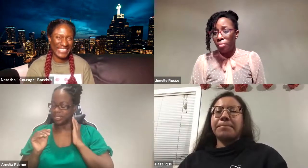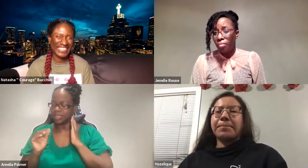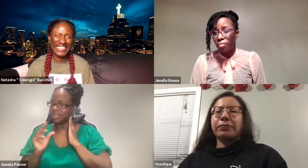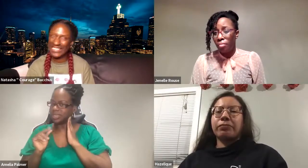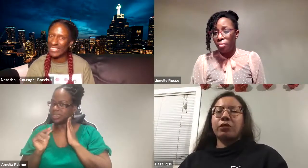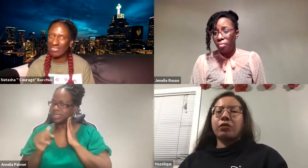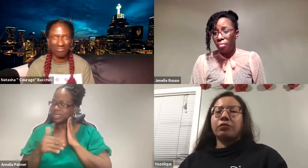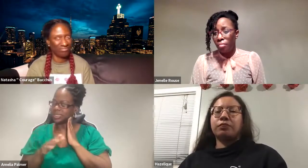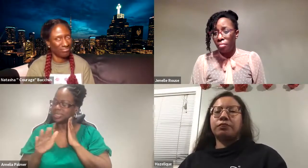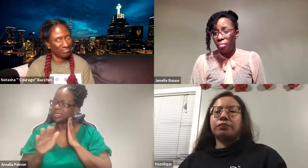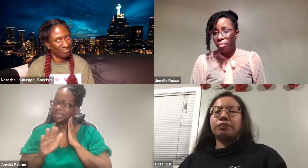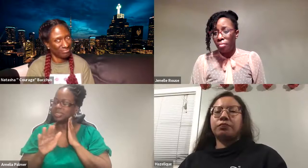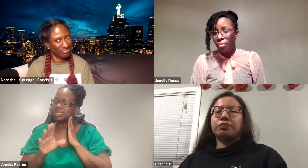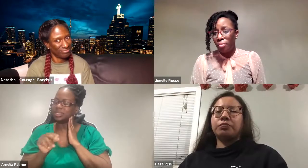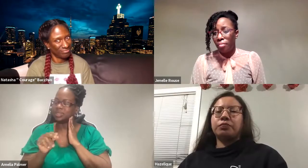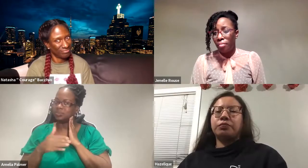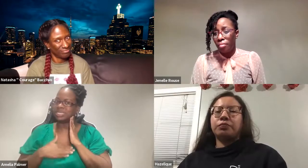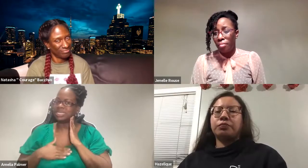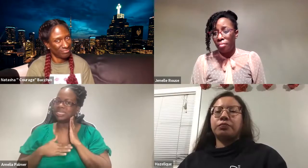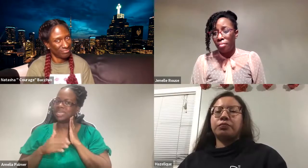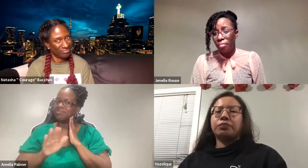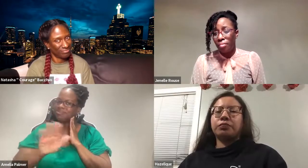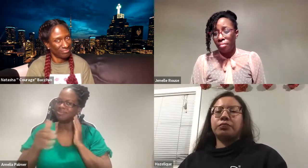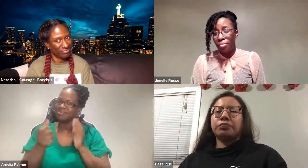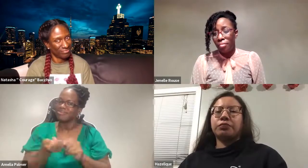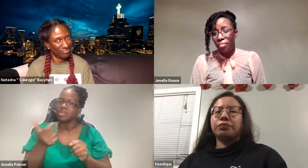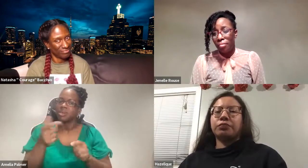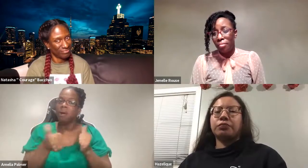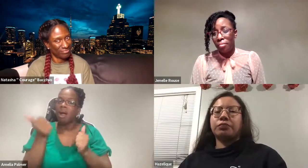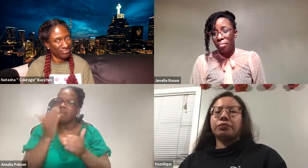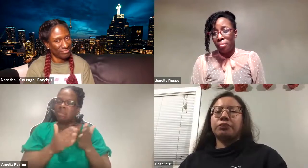do it without even realizing it and when they do it's so embarrassing, so please just don't do it